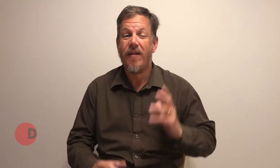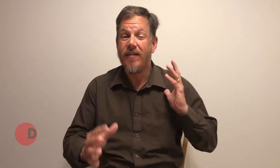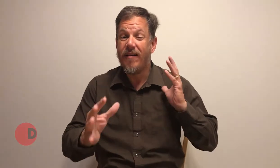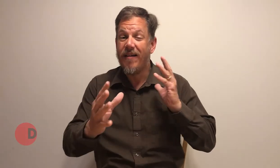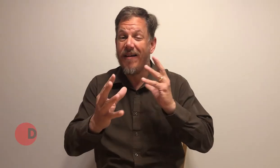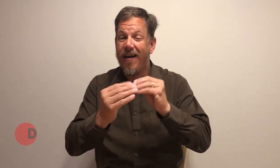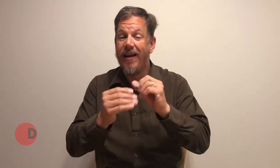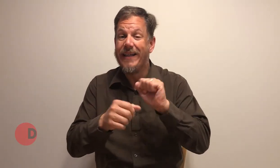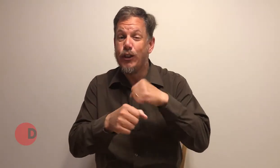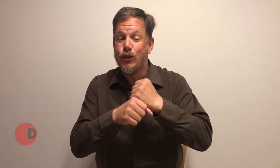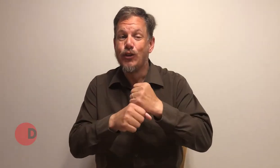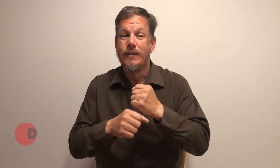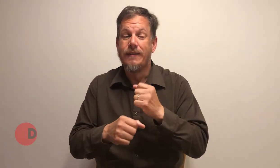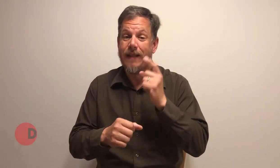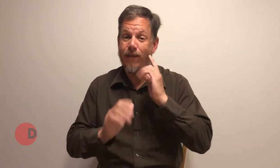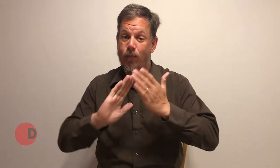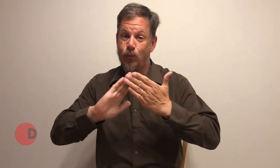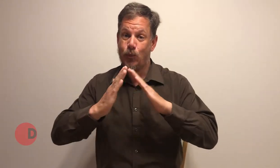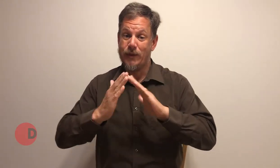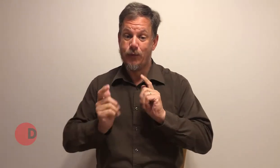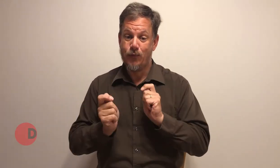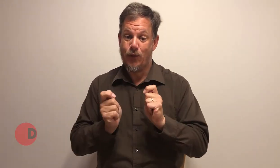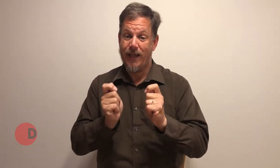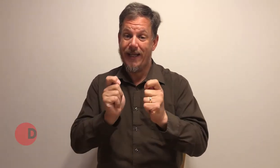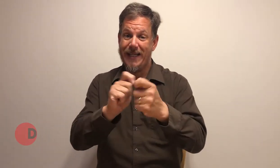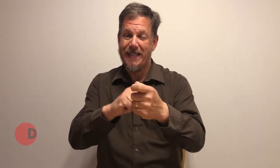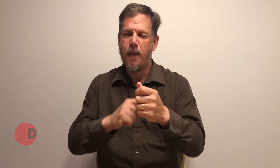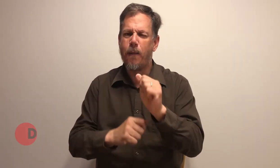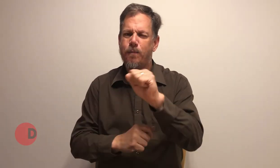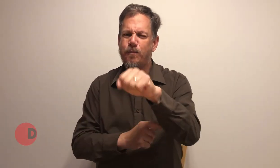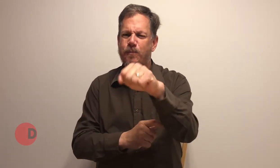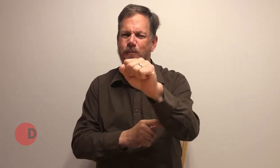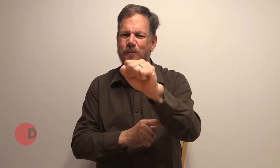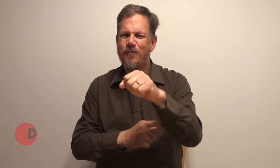[Chris]: Over the years, the Deaf community has changed.